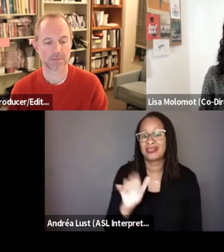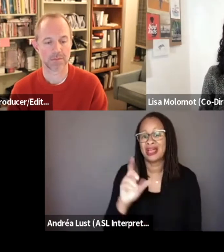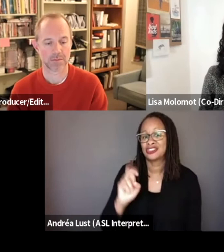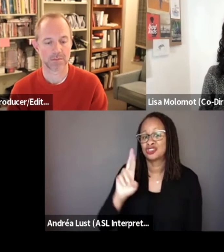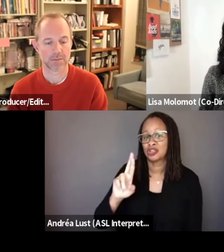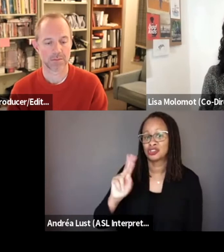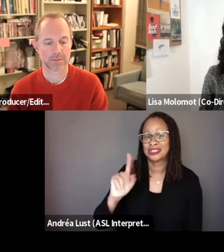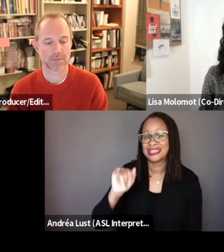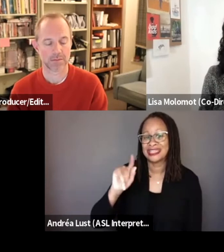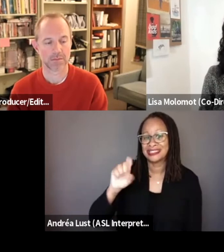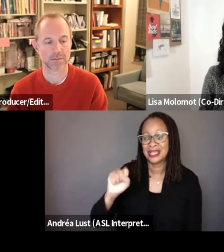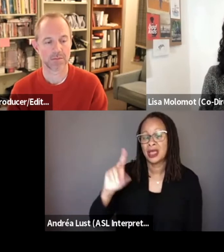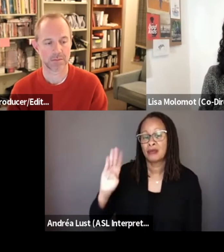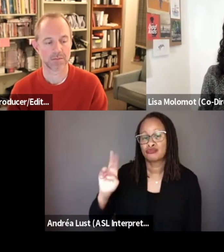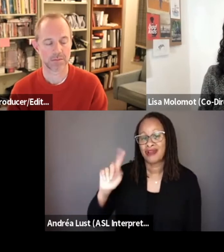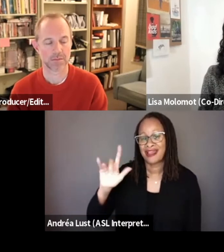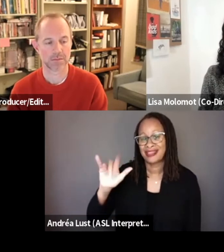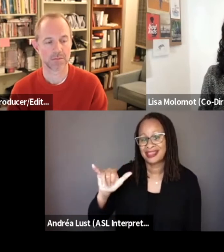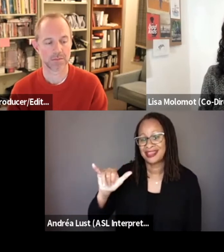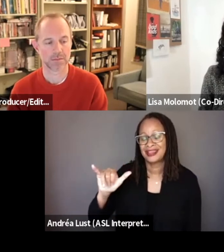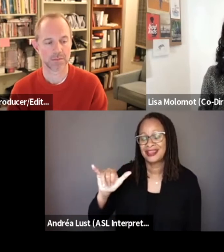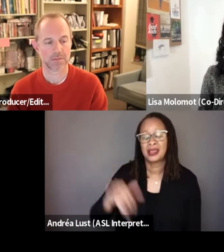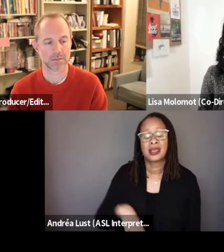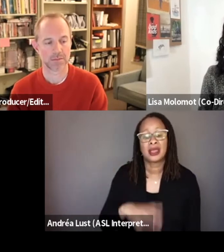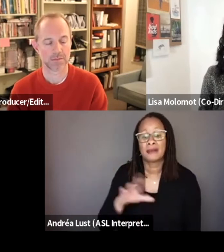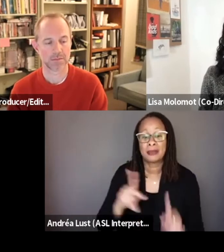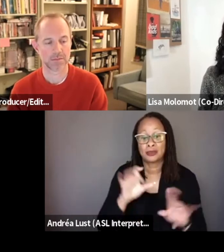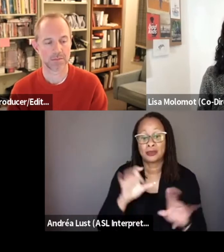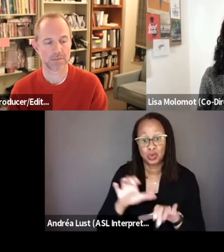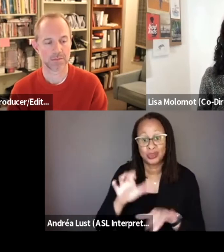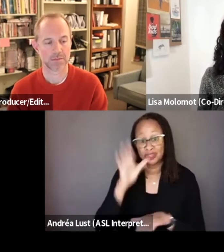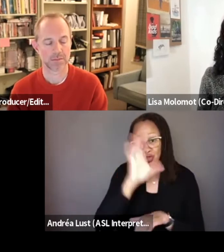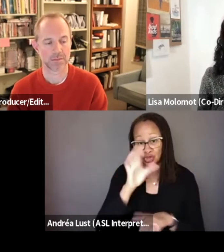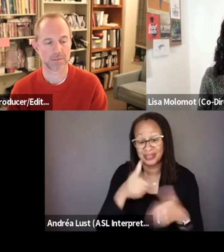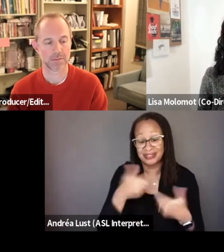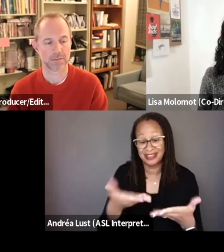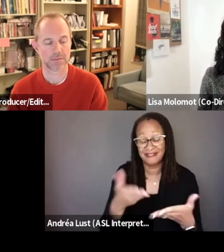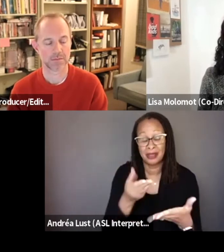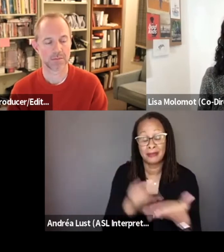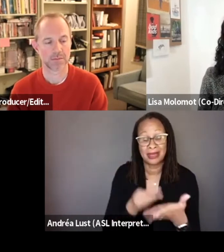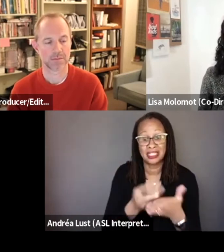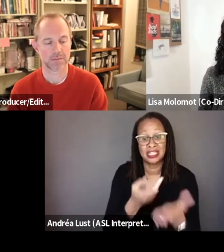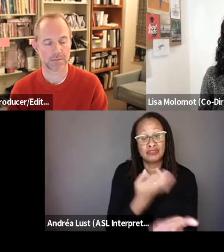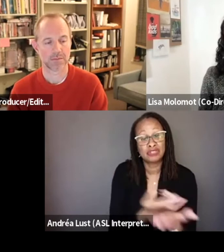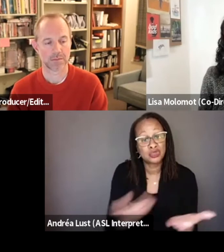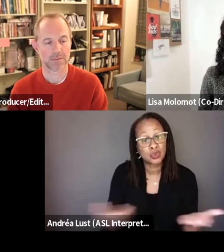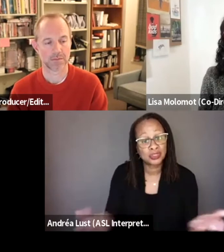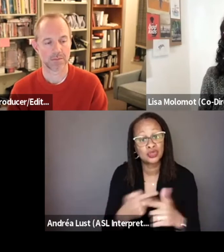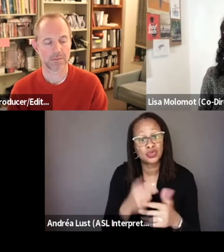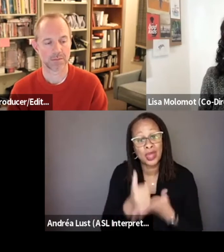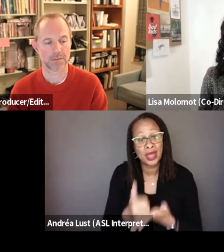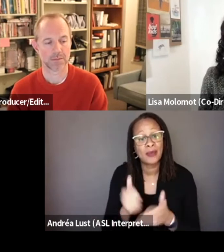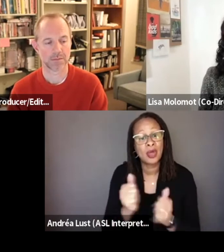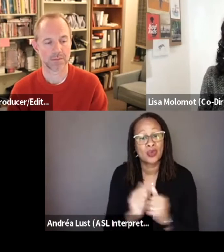and people doing searches, giving money, resources to help with this crisis.